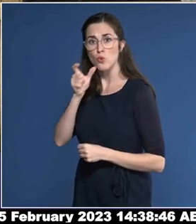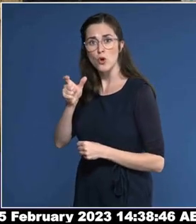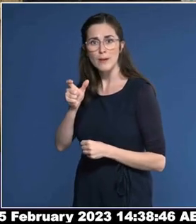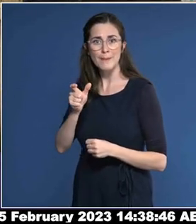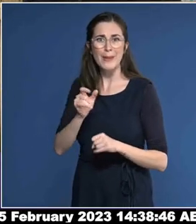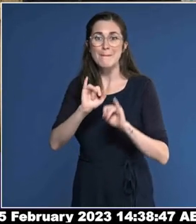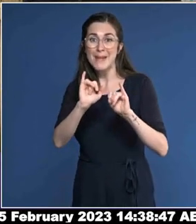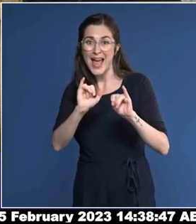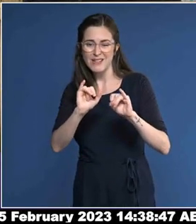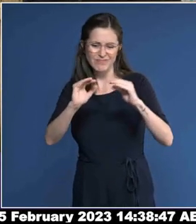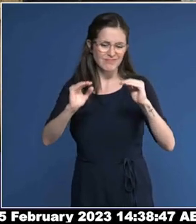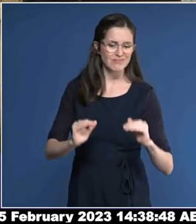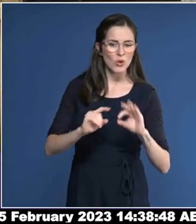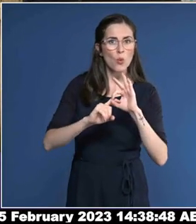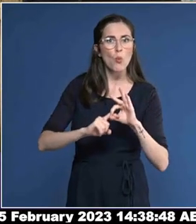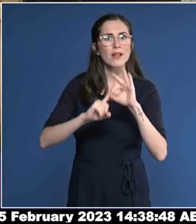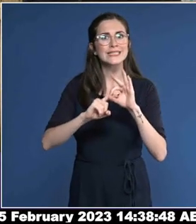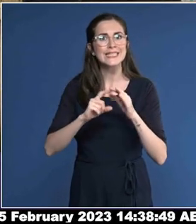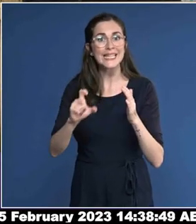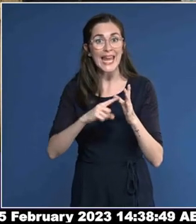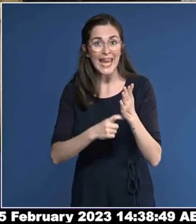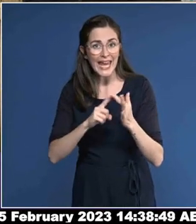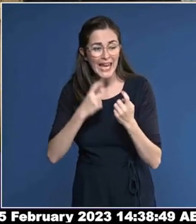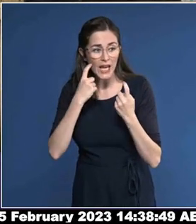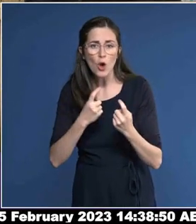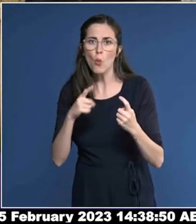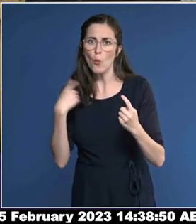but then we break that down into the specific areas of abuse that would relate